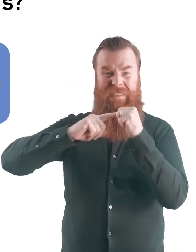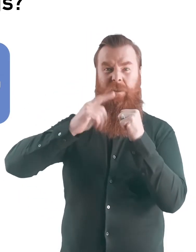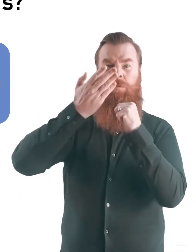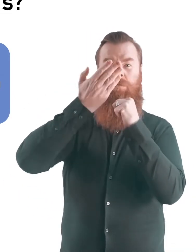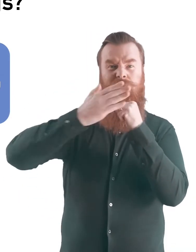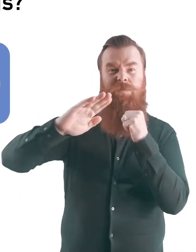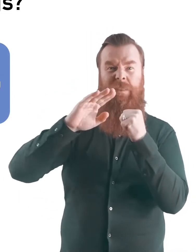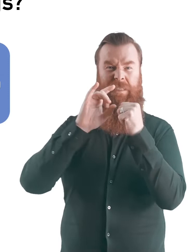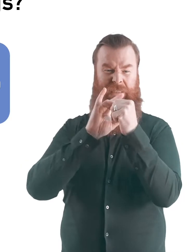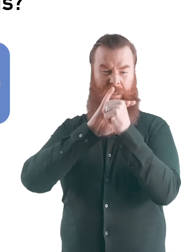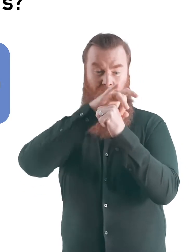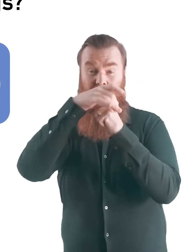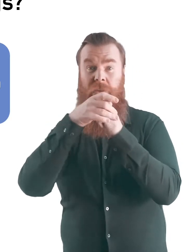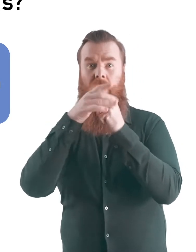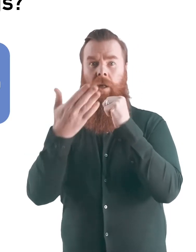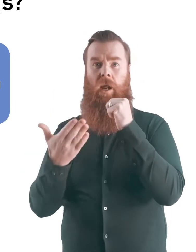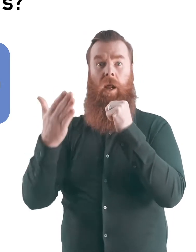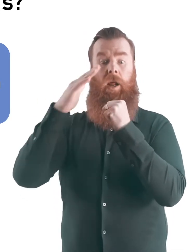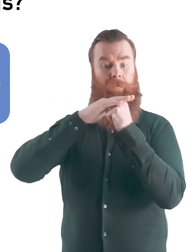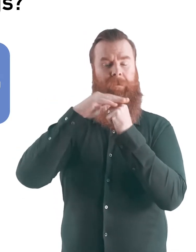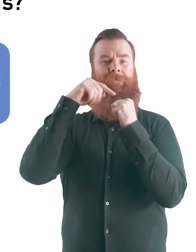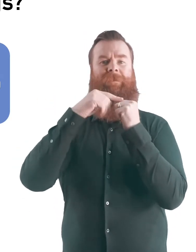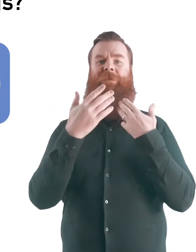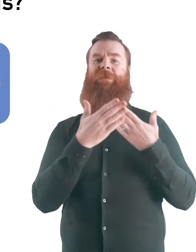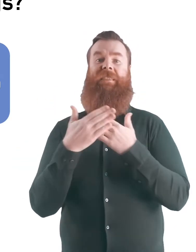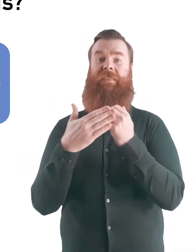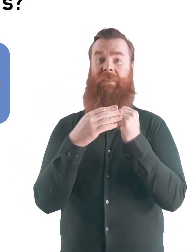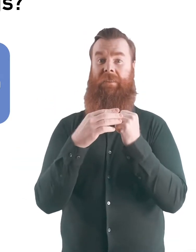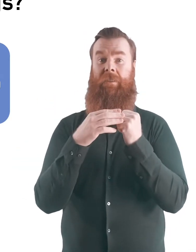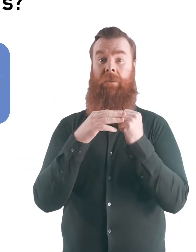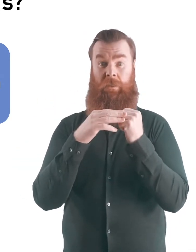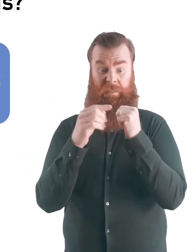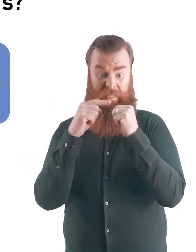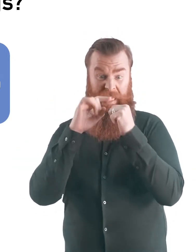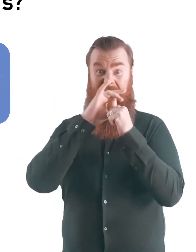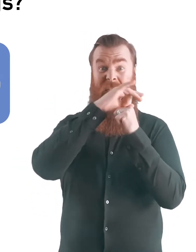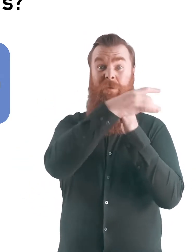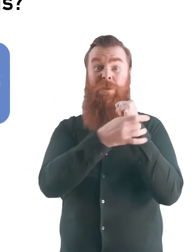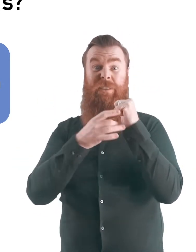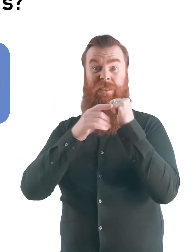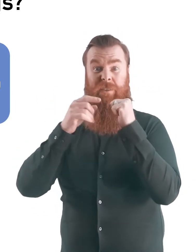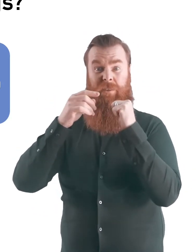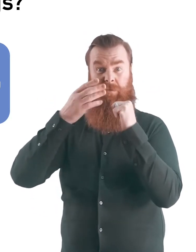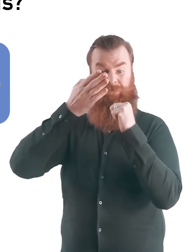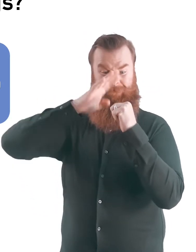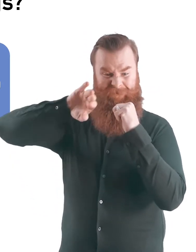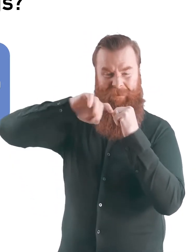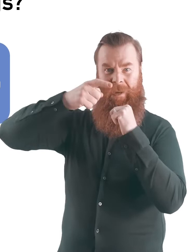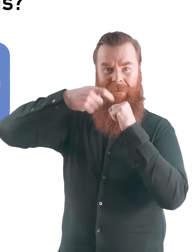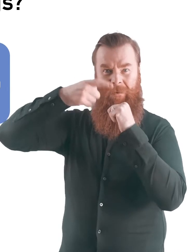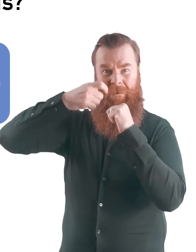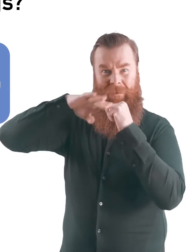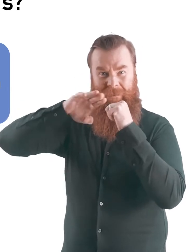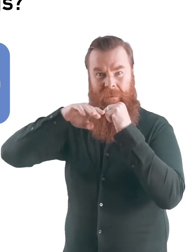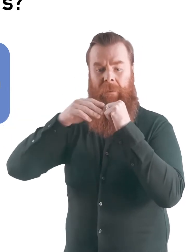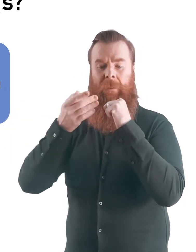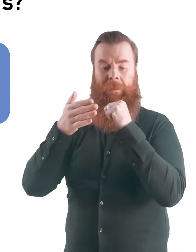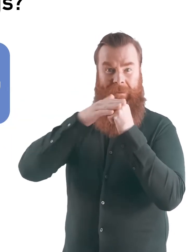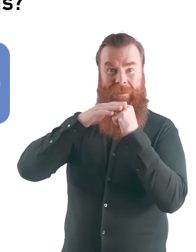Tooth decay is removed from the tooth. The empty space is filled with a dental filling material.